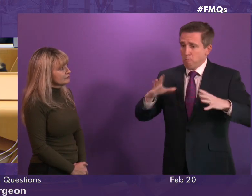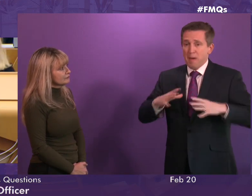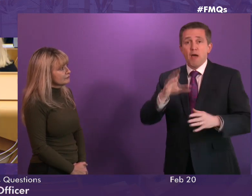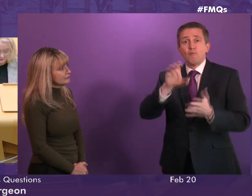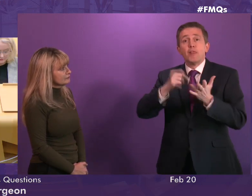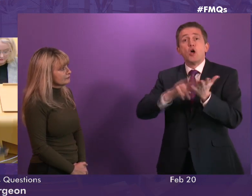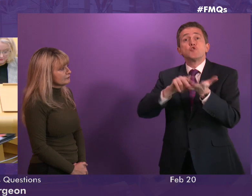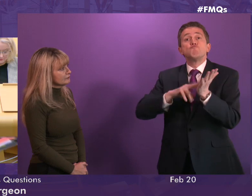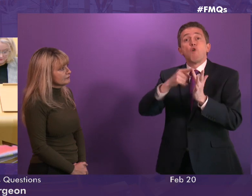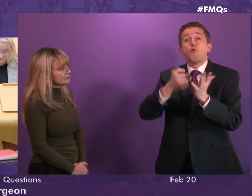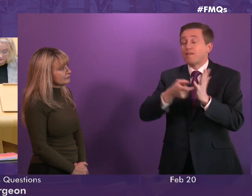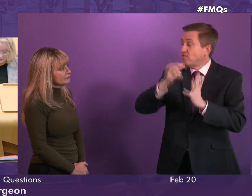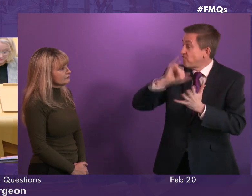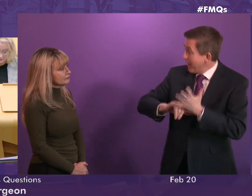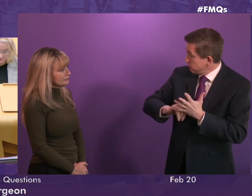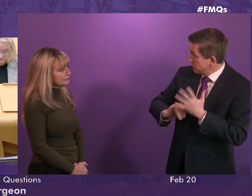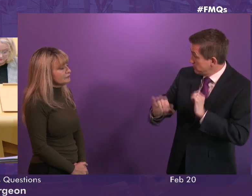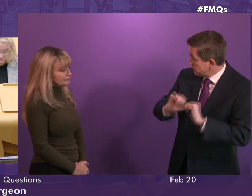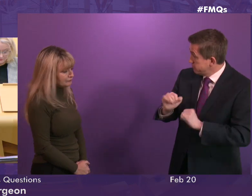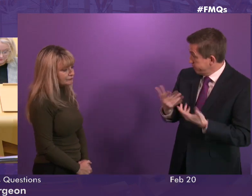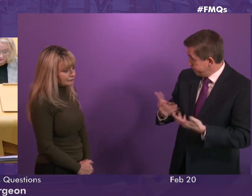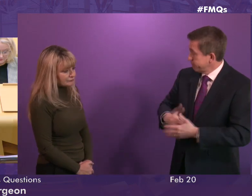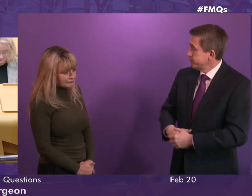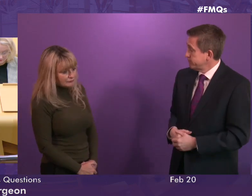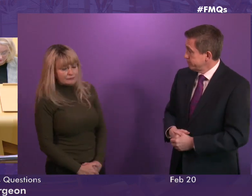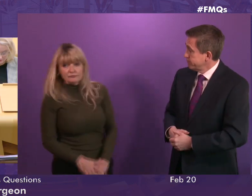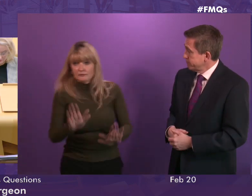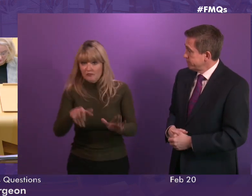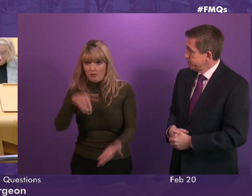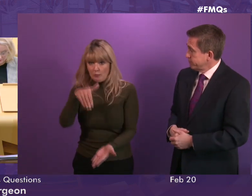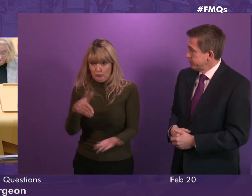The First Minister (Nicola Sturgeon): As it stands, today there are still no confirmed